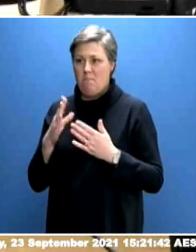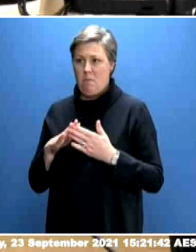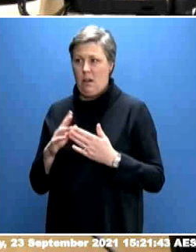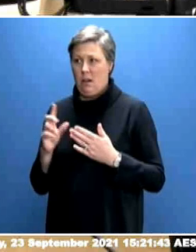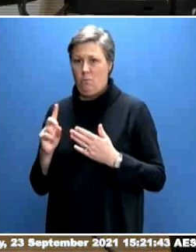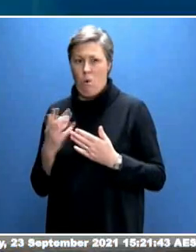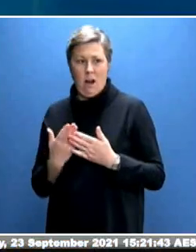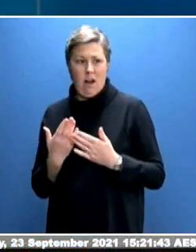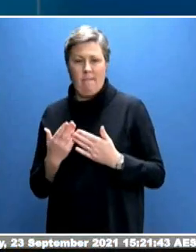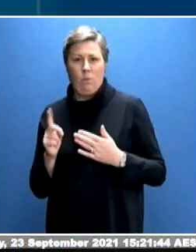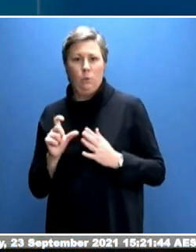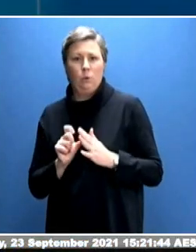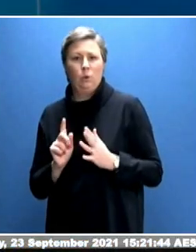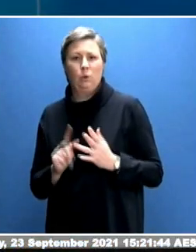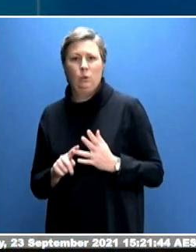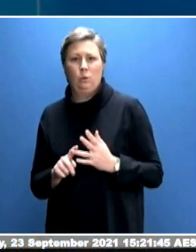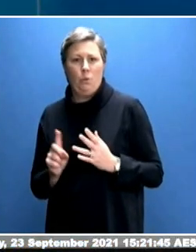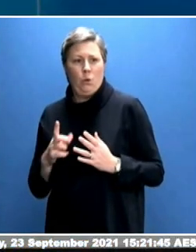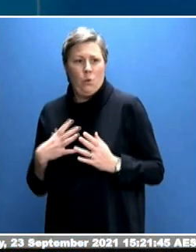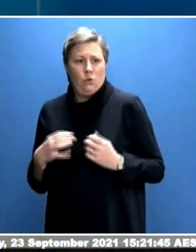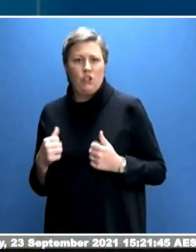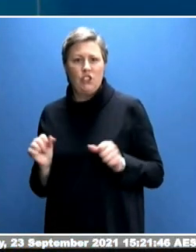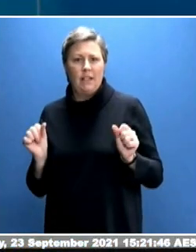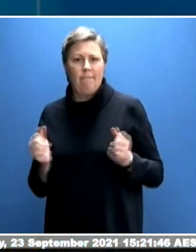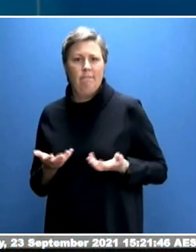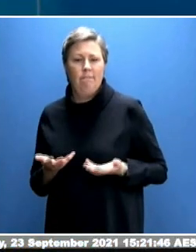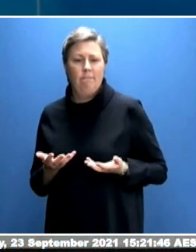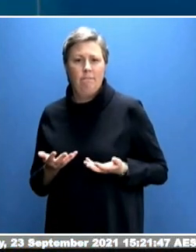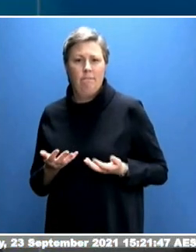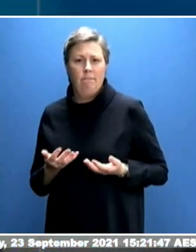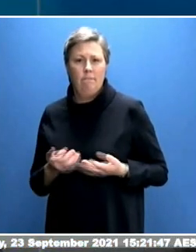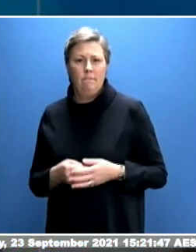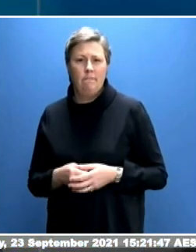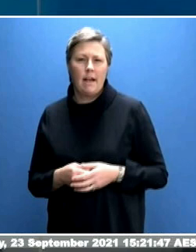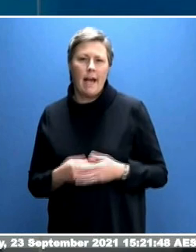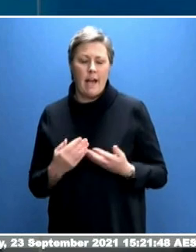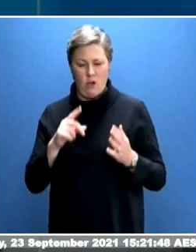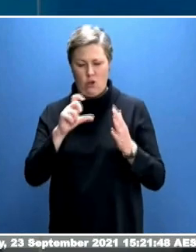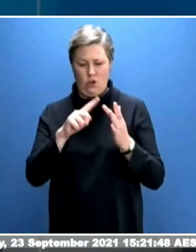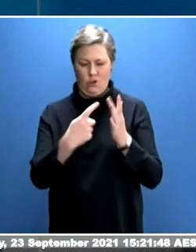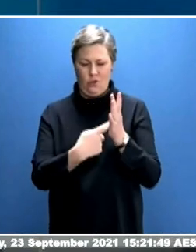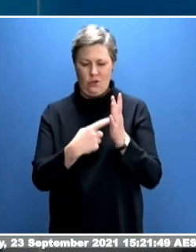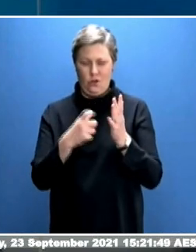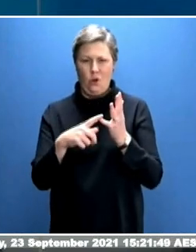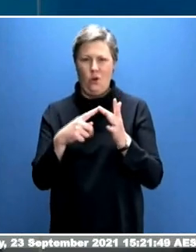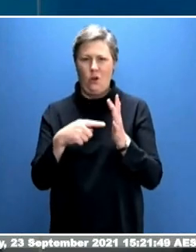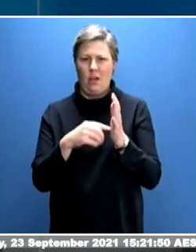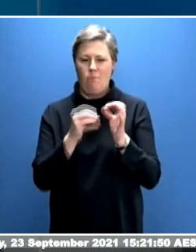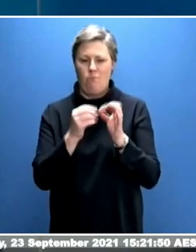designed to achieve as a minimum? When I say "circuit breaker", it's bringing a young person in who's